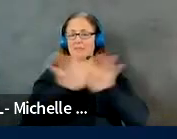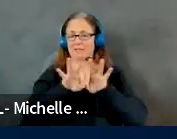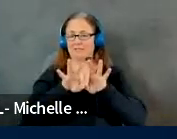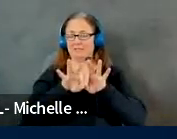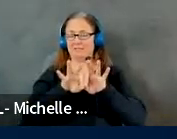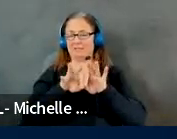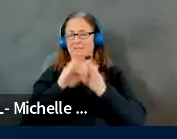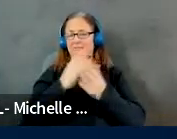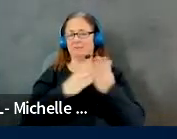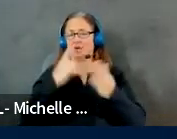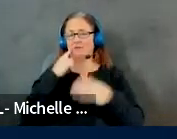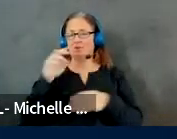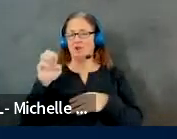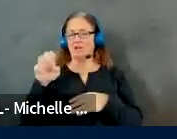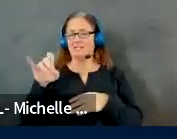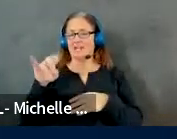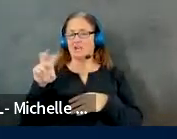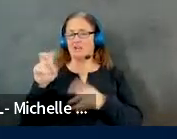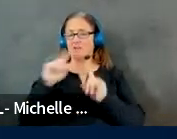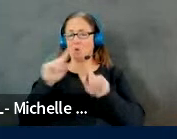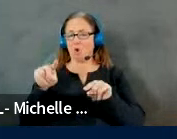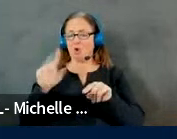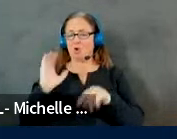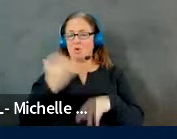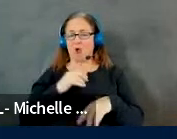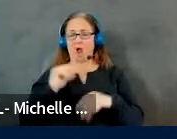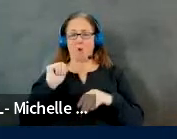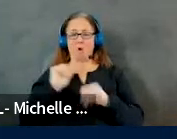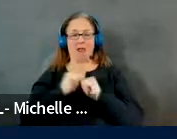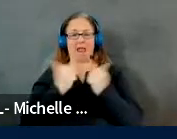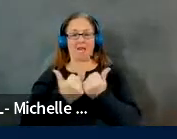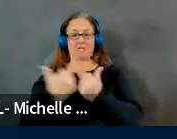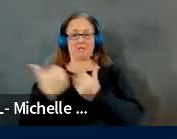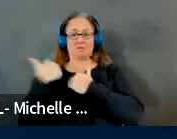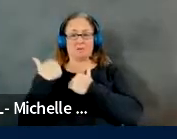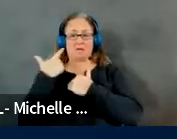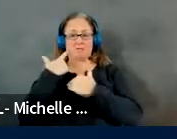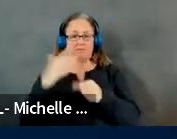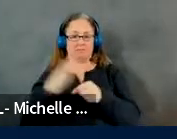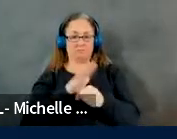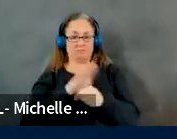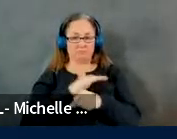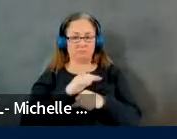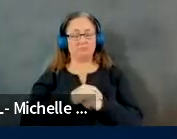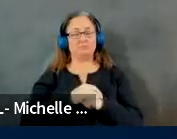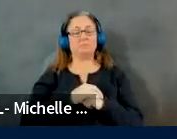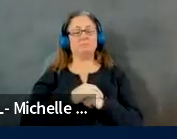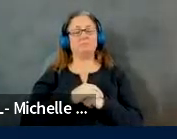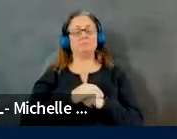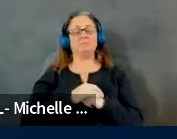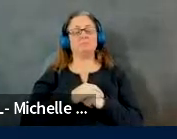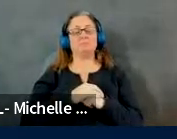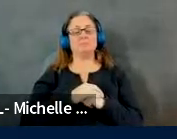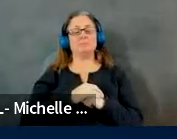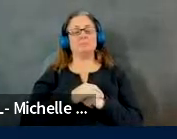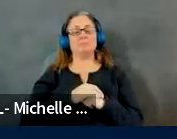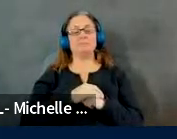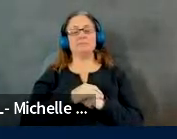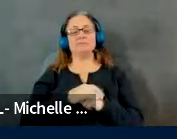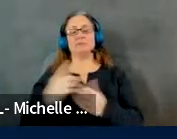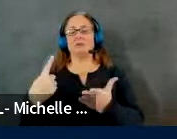of the Executive Order that our agency was tasked to fulfill. And in discussions and approaches of